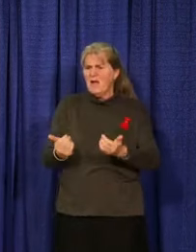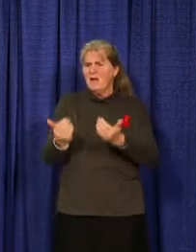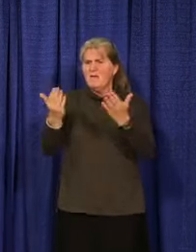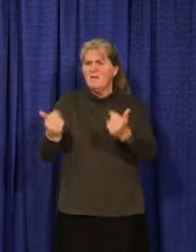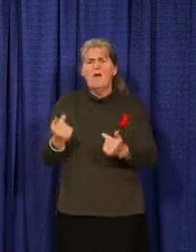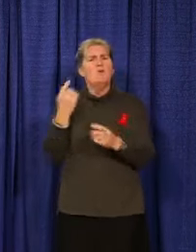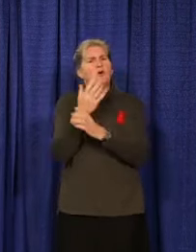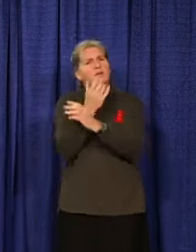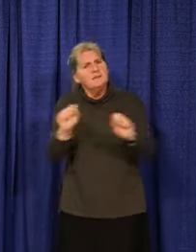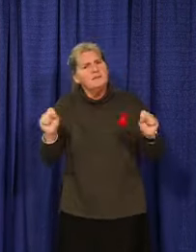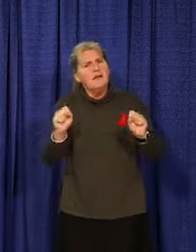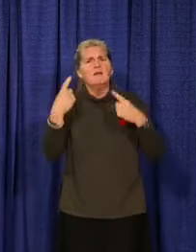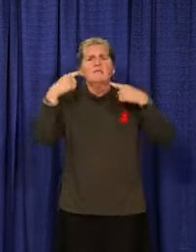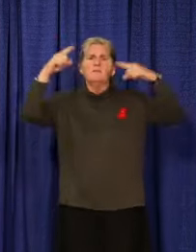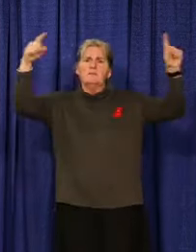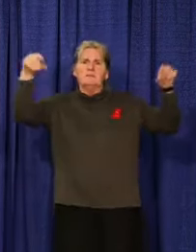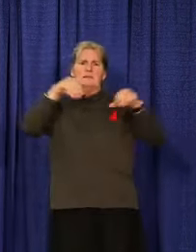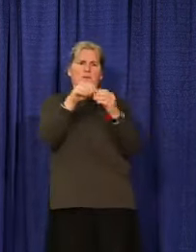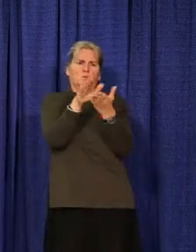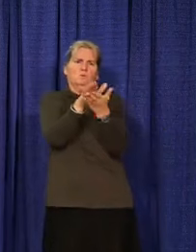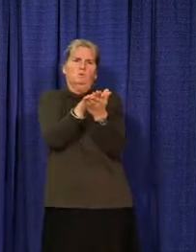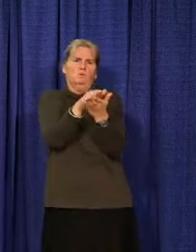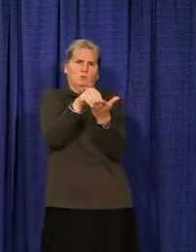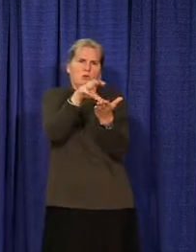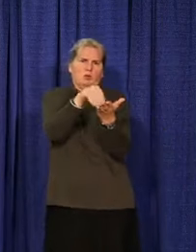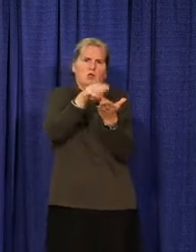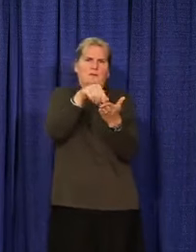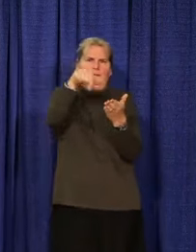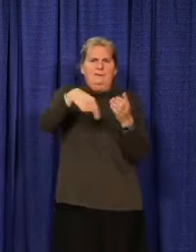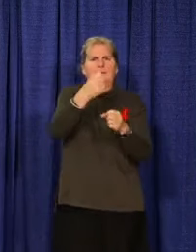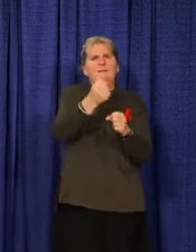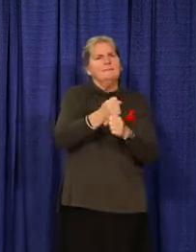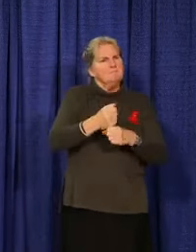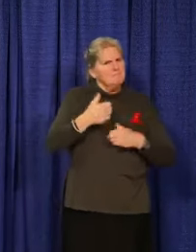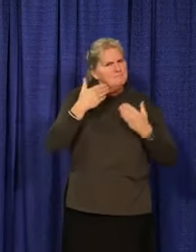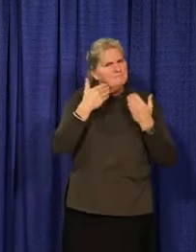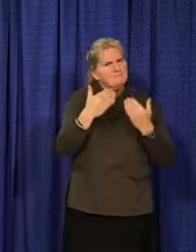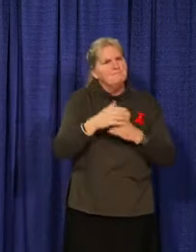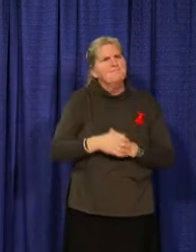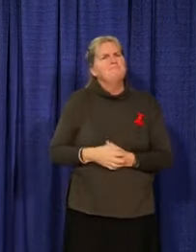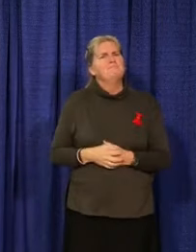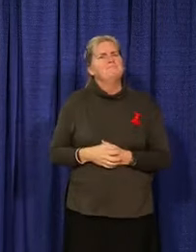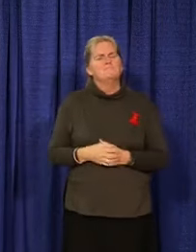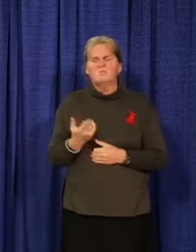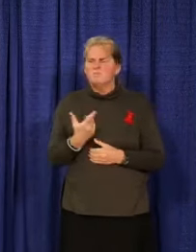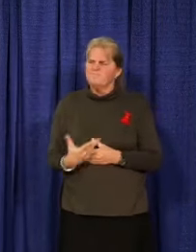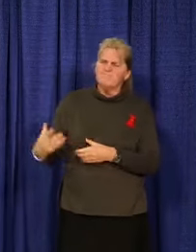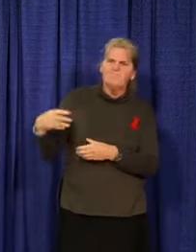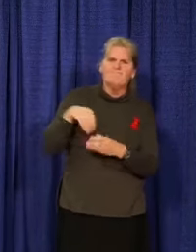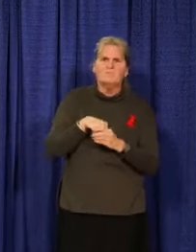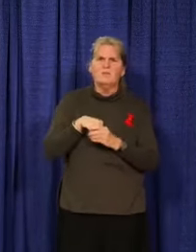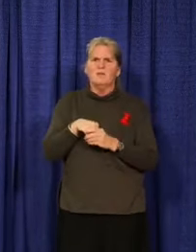they need to be safe and to succeed in learning this year. We are completely invested in